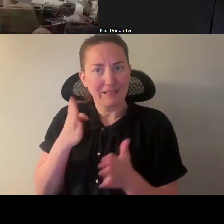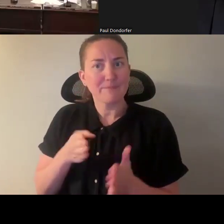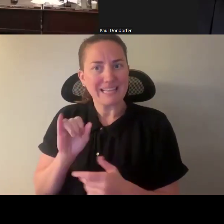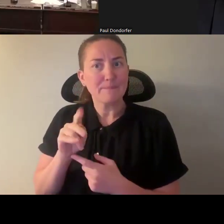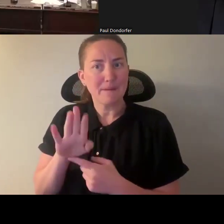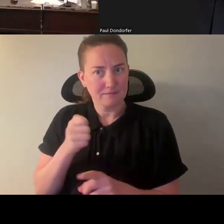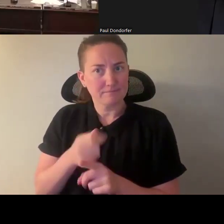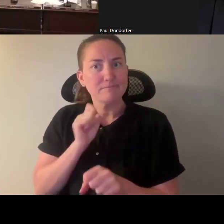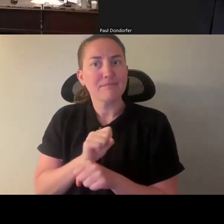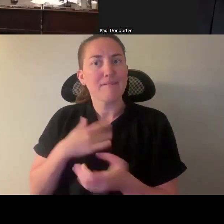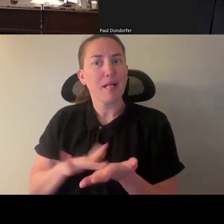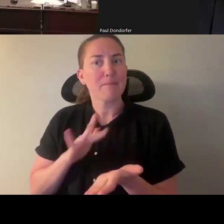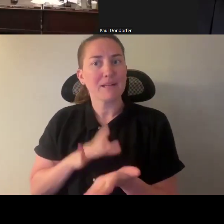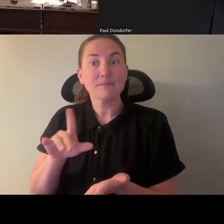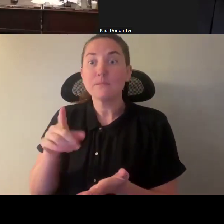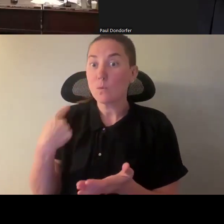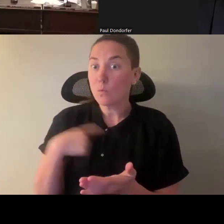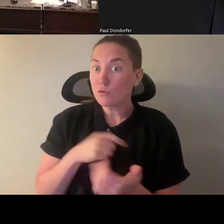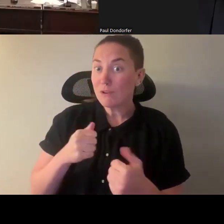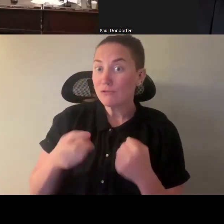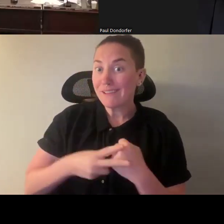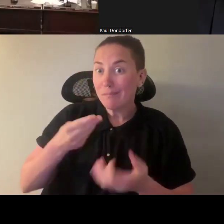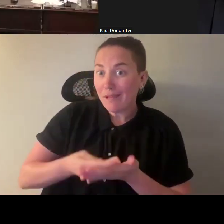these we're trying to save money and manpower or the sheriff's department is very strapped